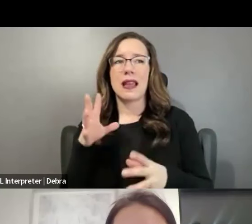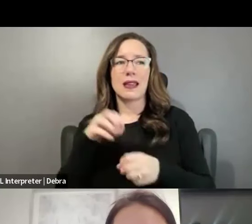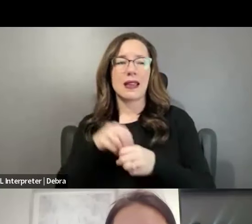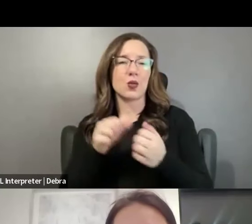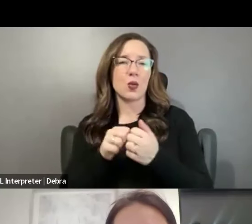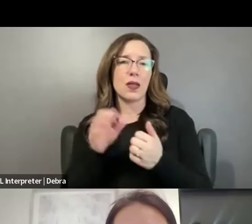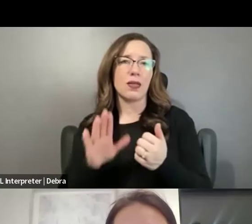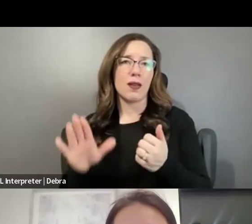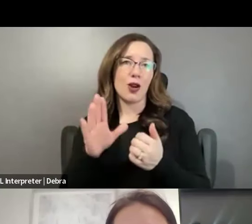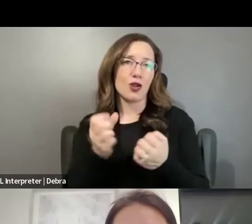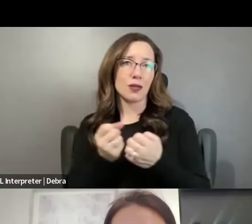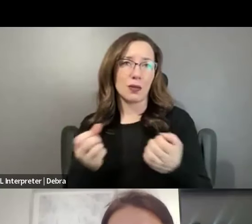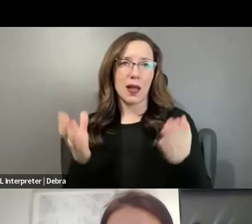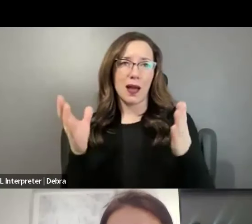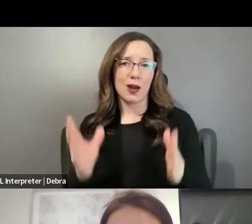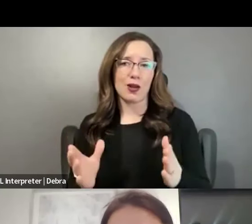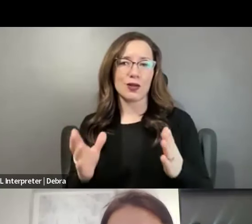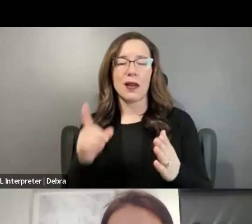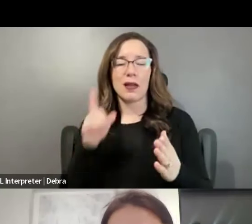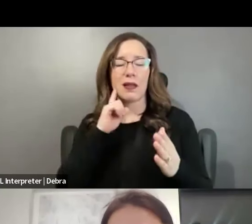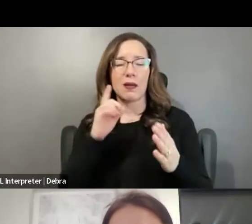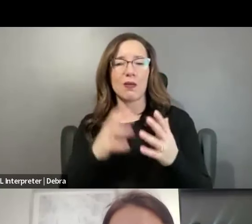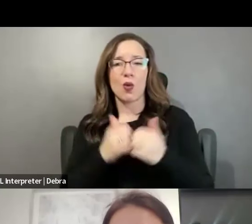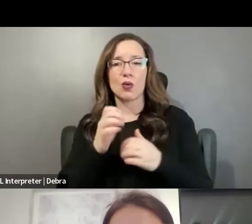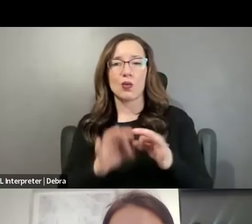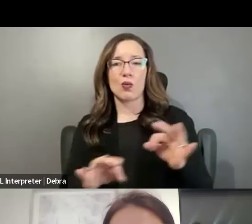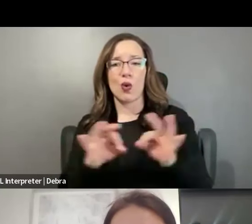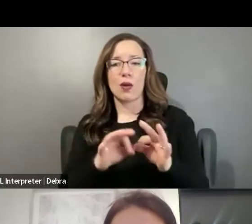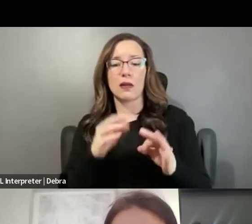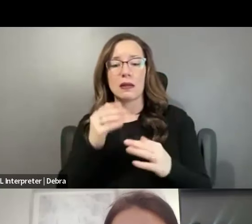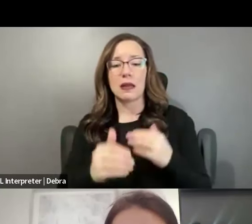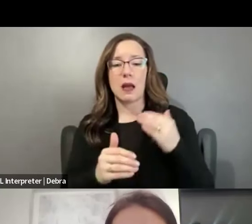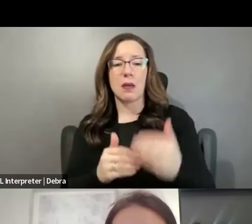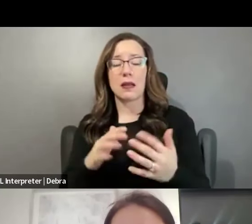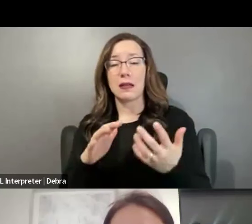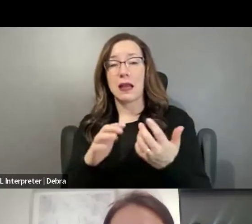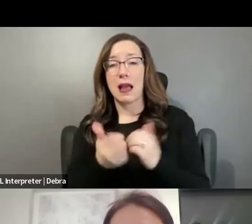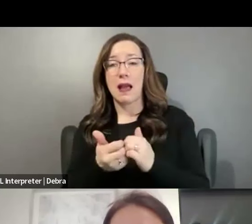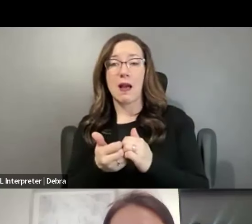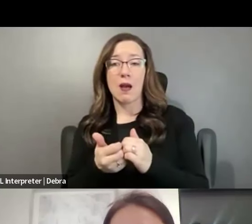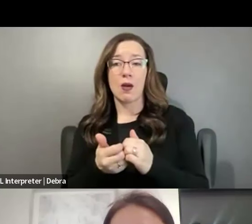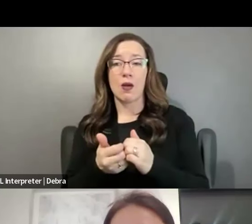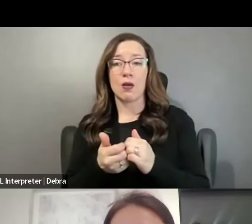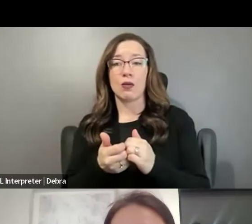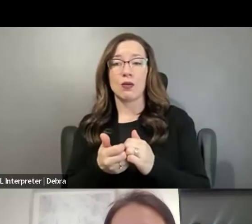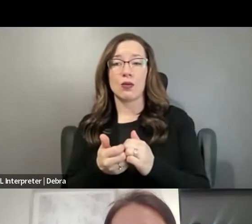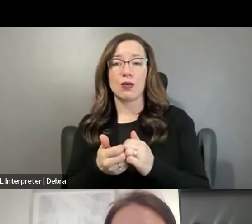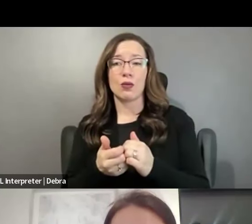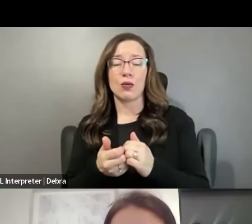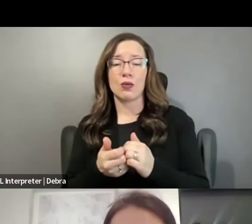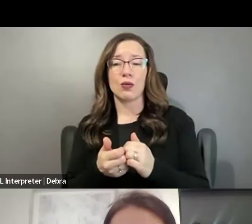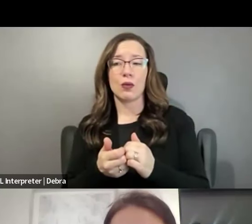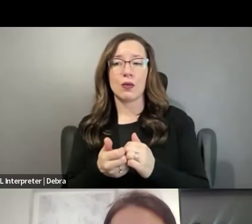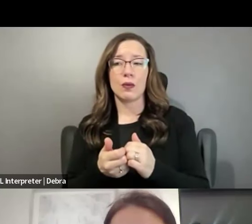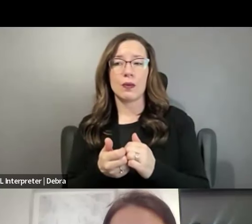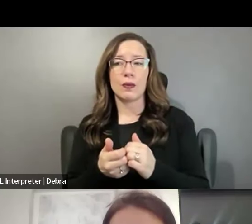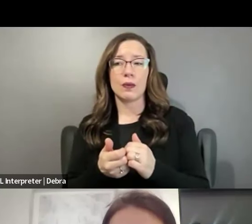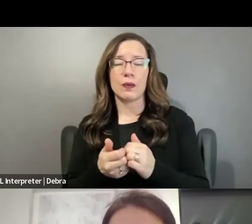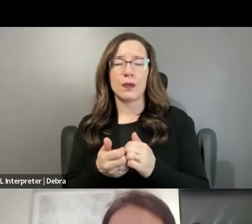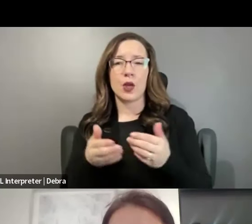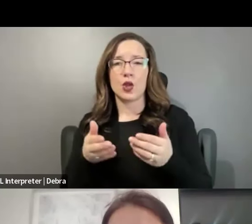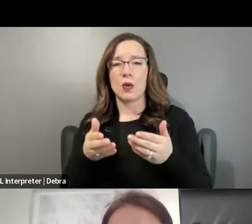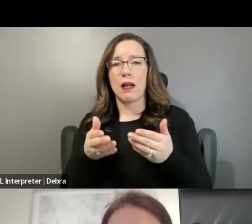But I think that is most important on how to allow the access to the data